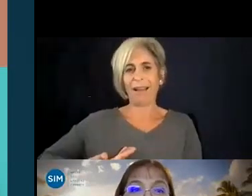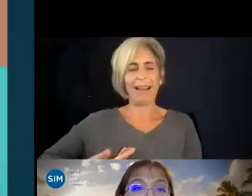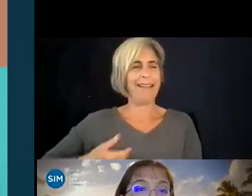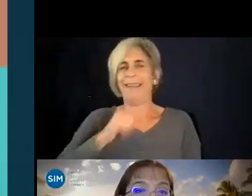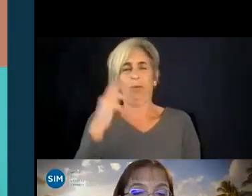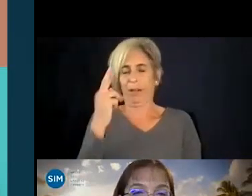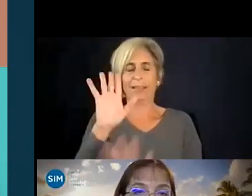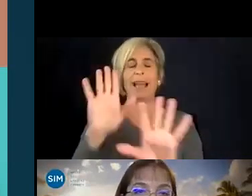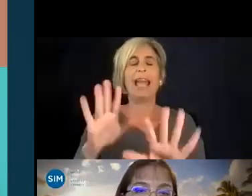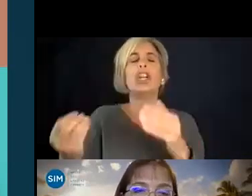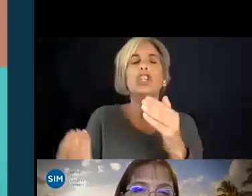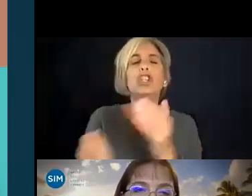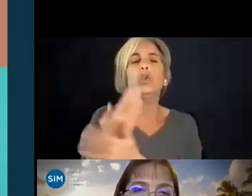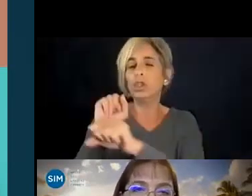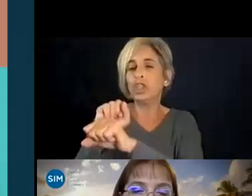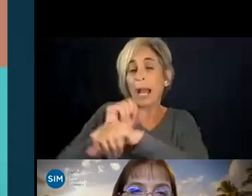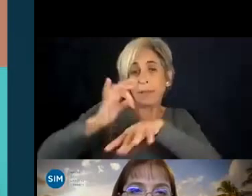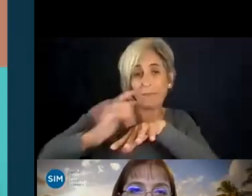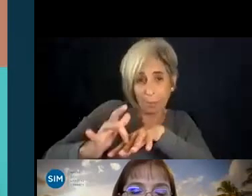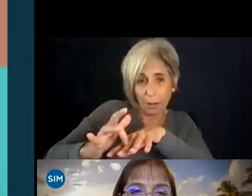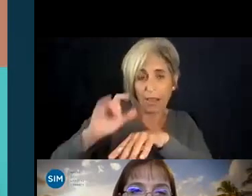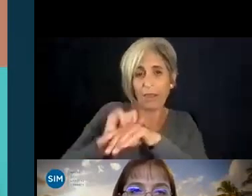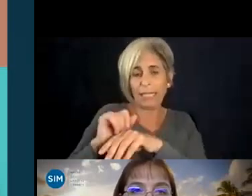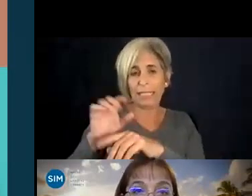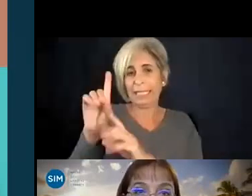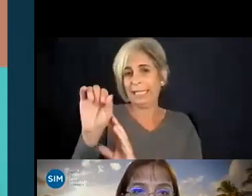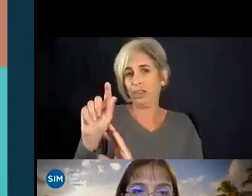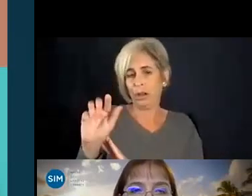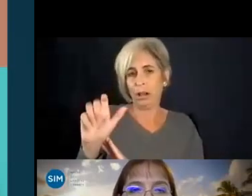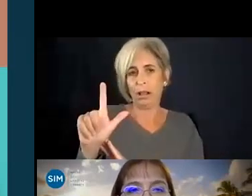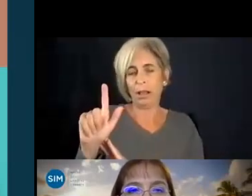I had some new positions at DigitalBridge, my daytime job,